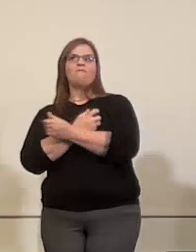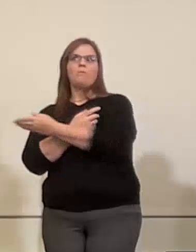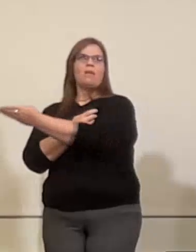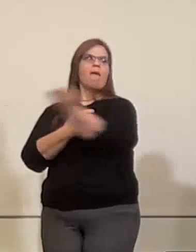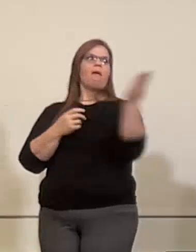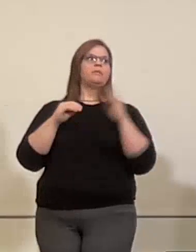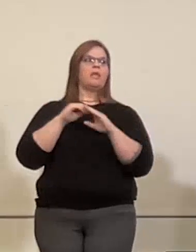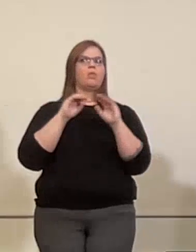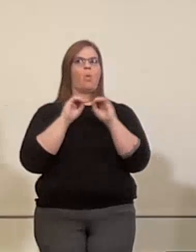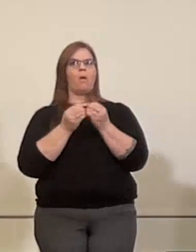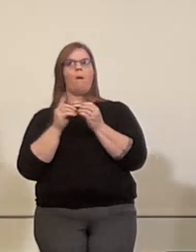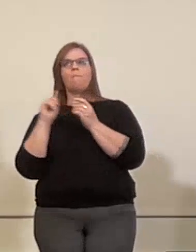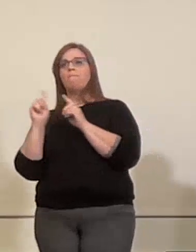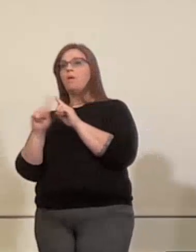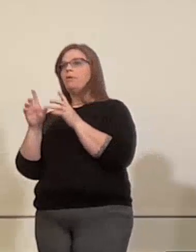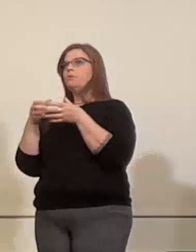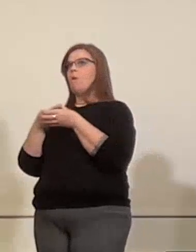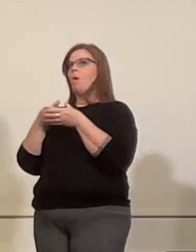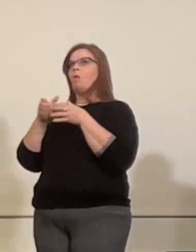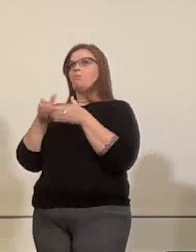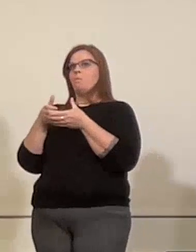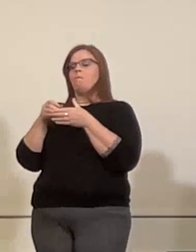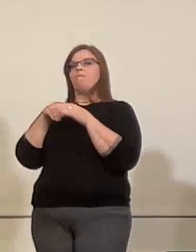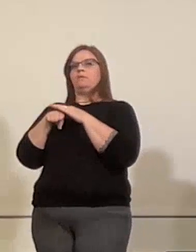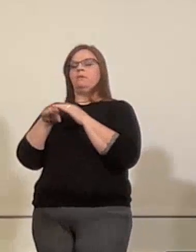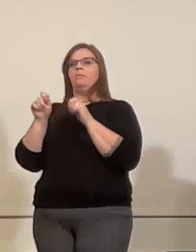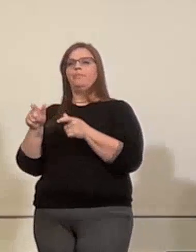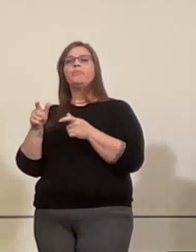And even though we're trying to build champions and partners